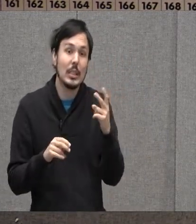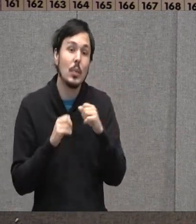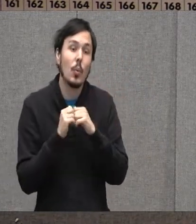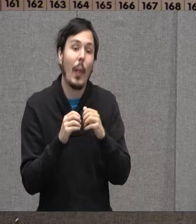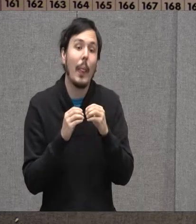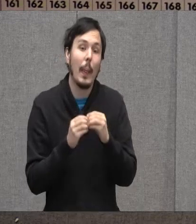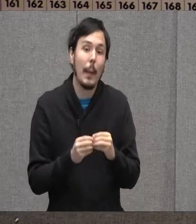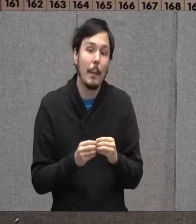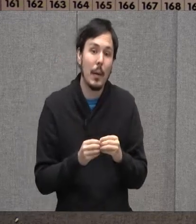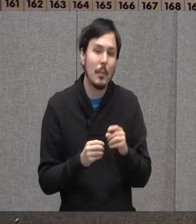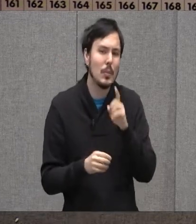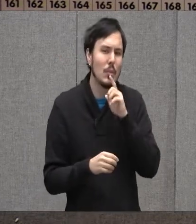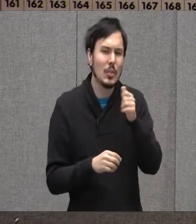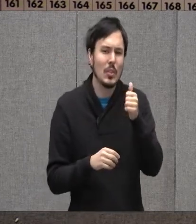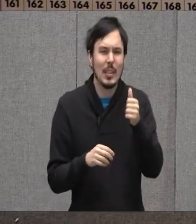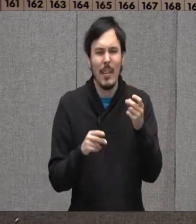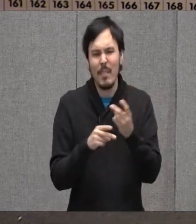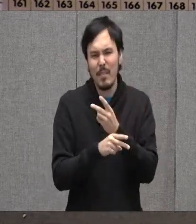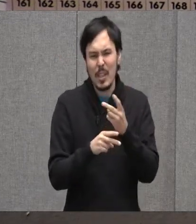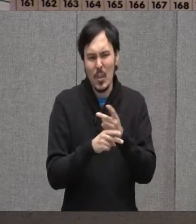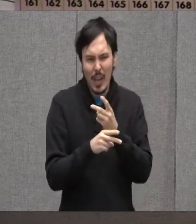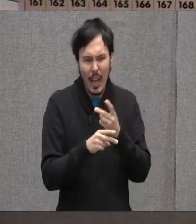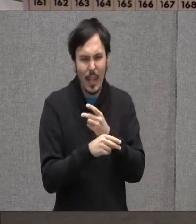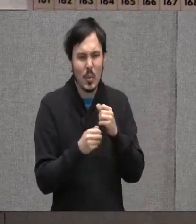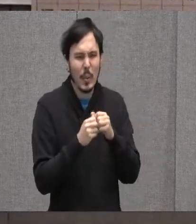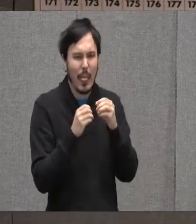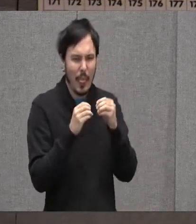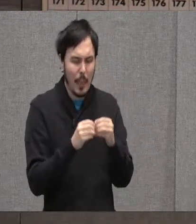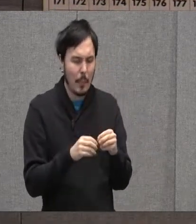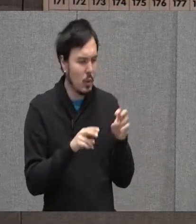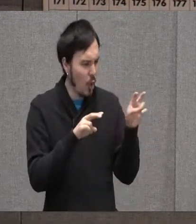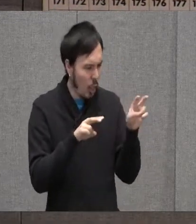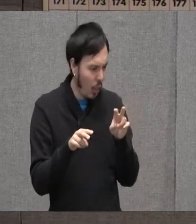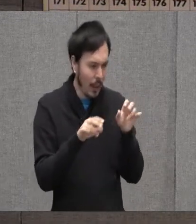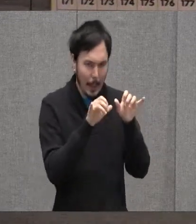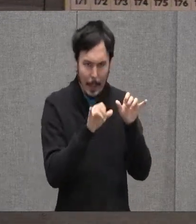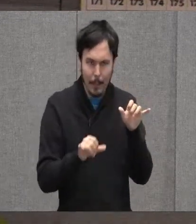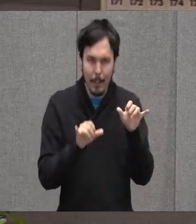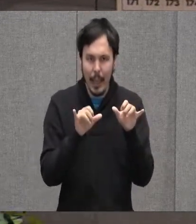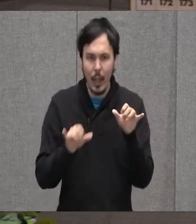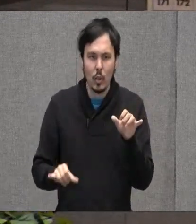So you can figure things out about numbers by looking at the patterns that are there.